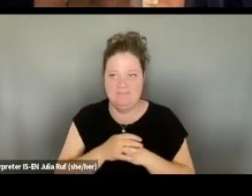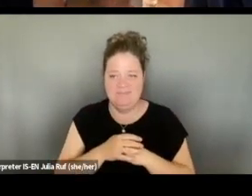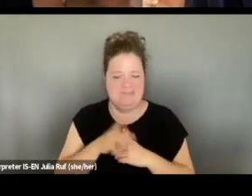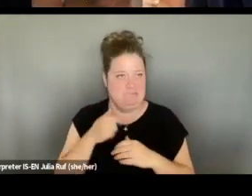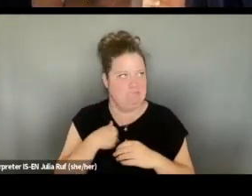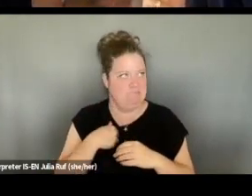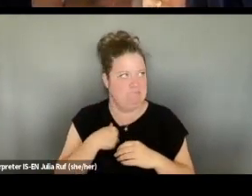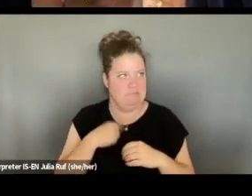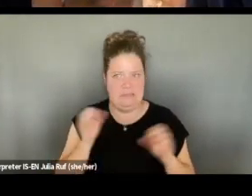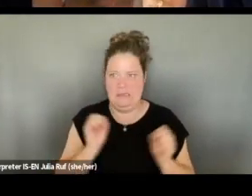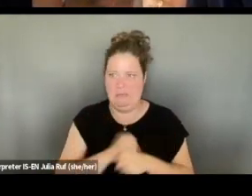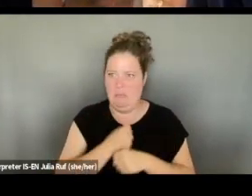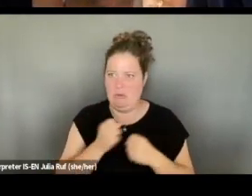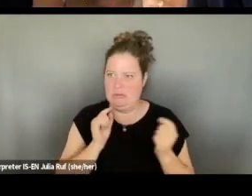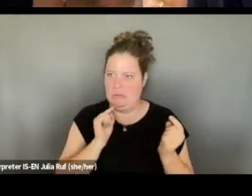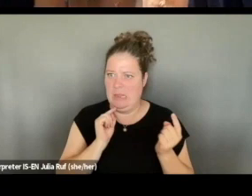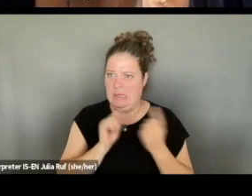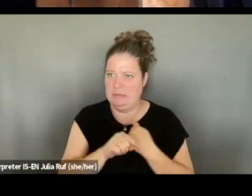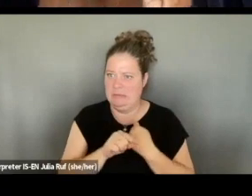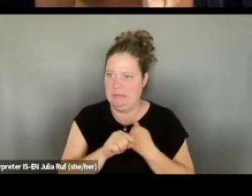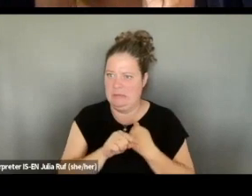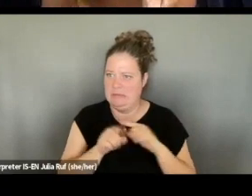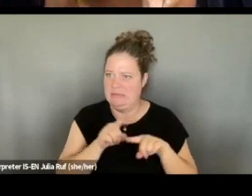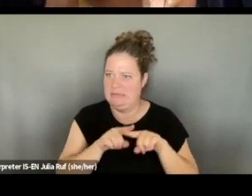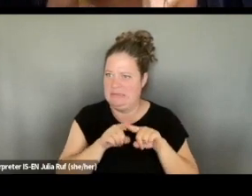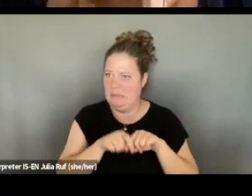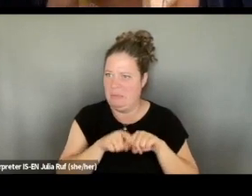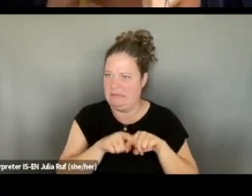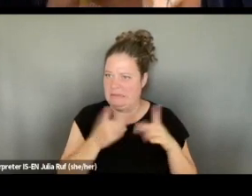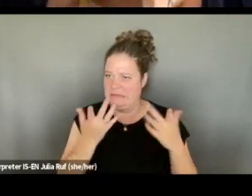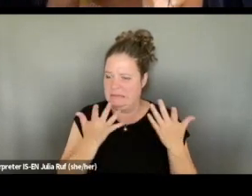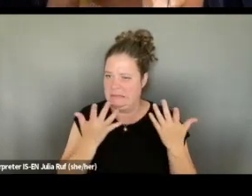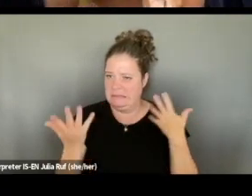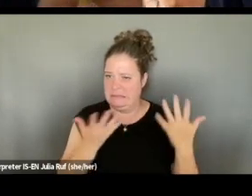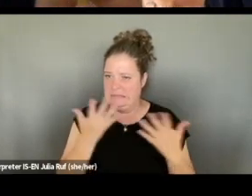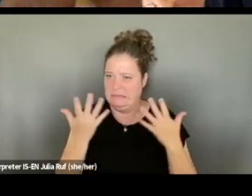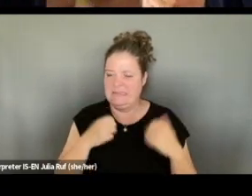sorry to sound like a politician.